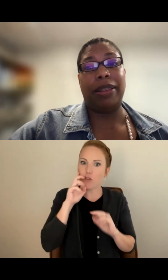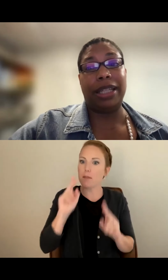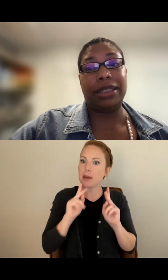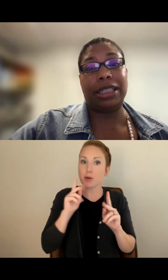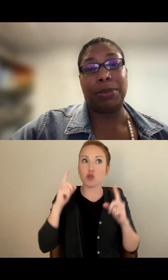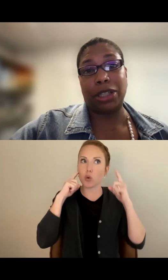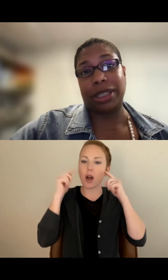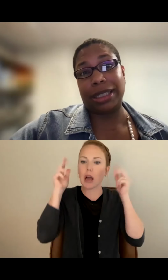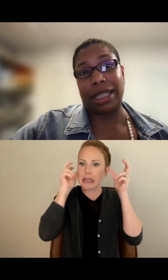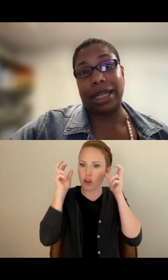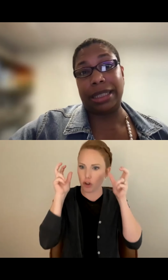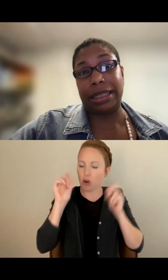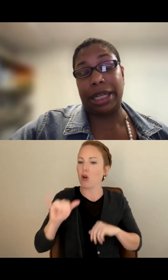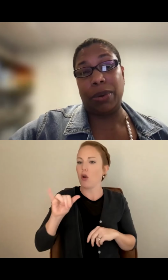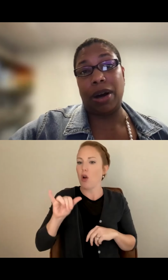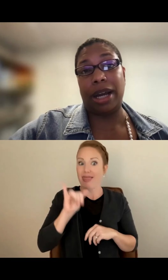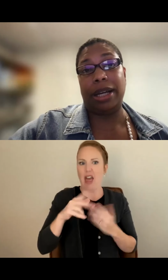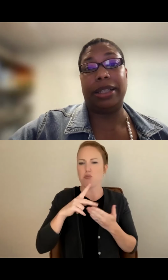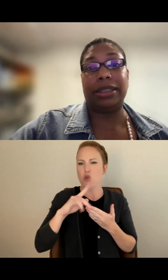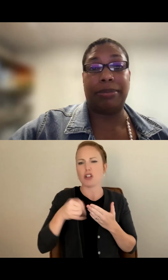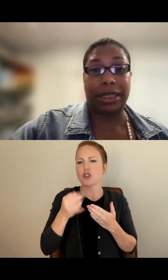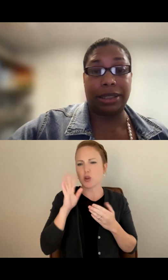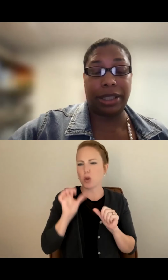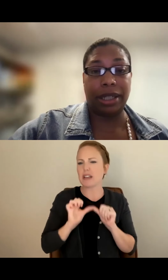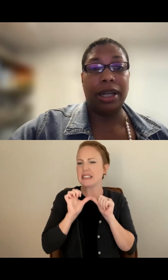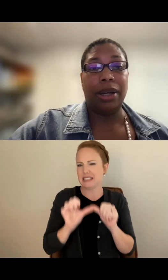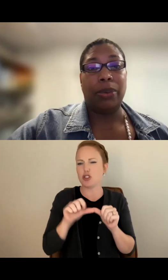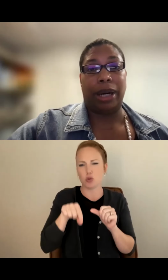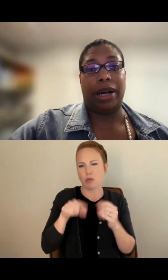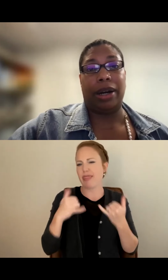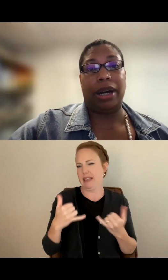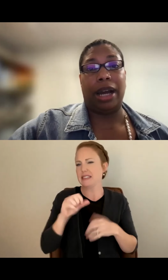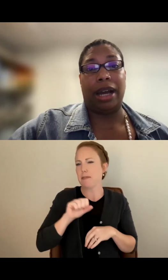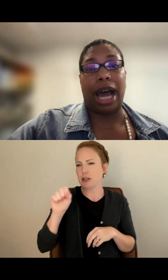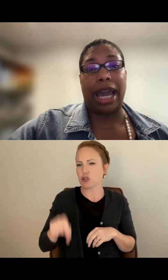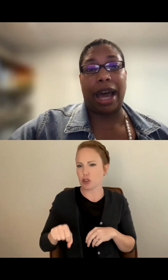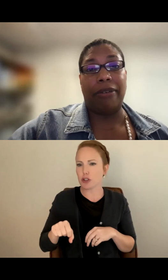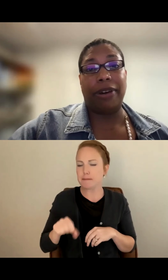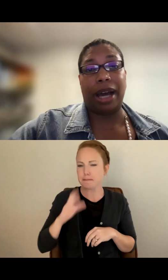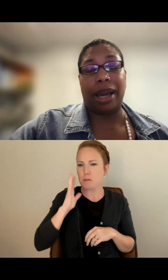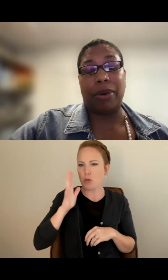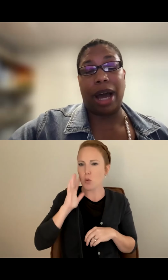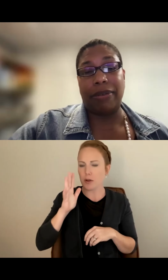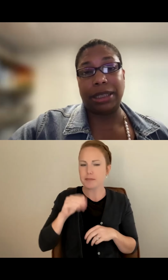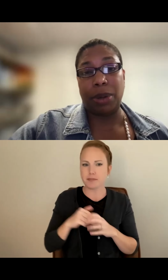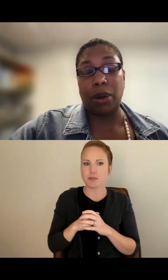This is a project that is going to continue on this semester where I will have a small